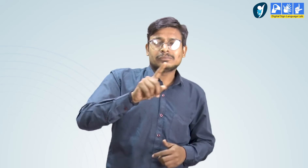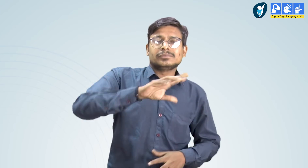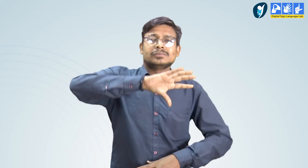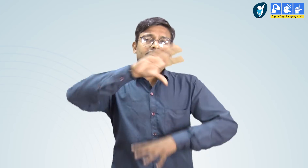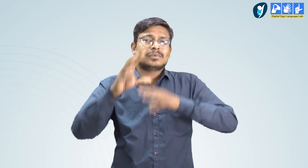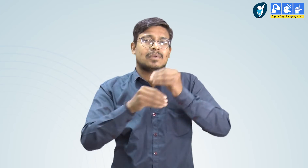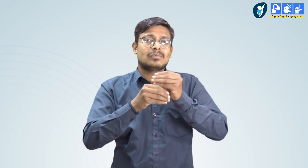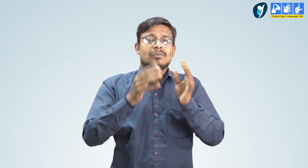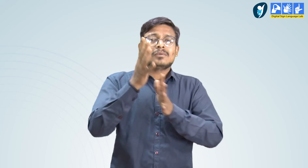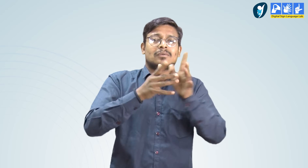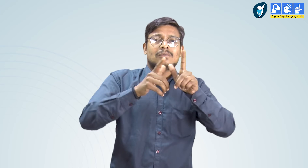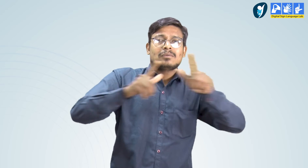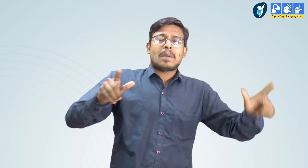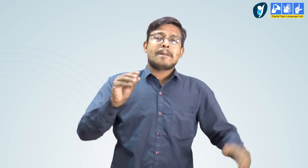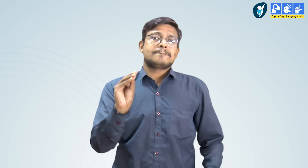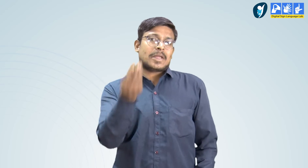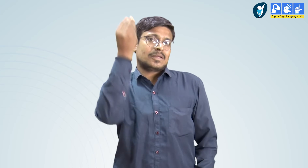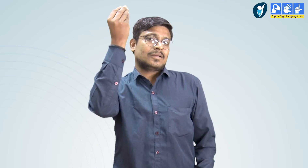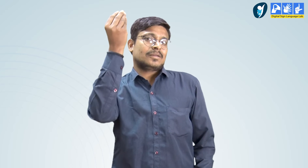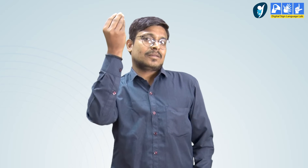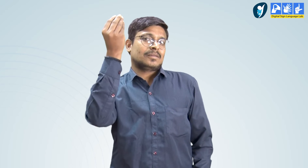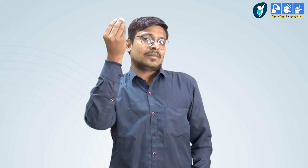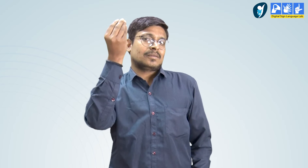But they are better at sign language.